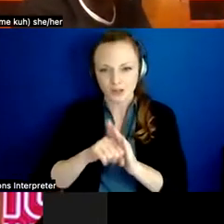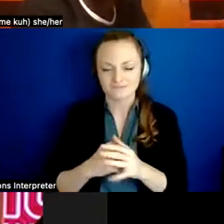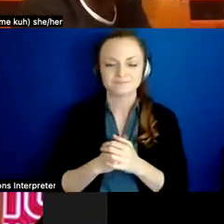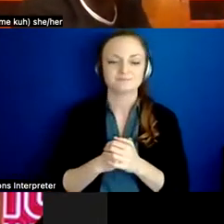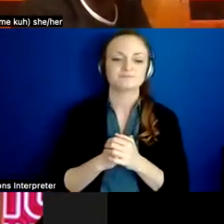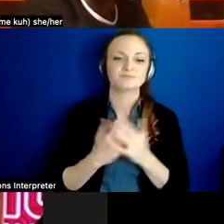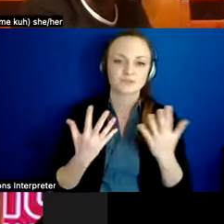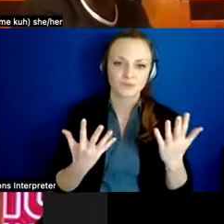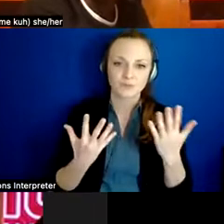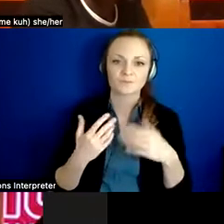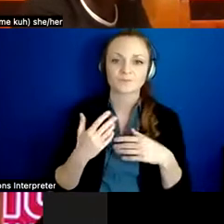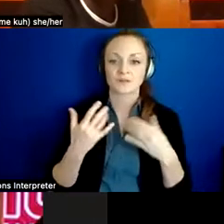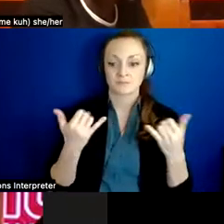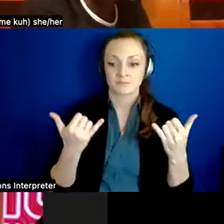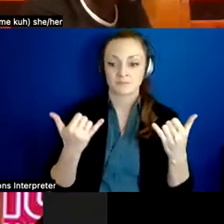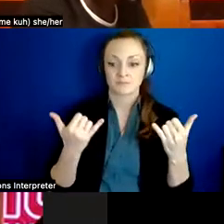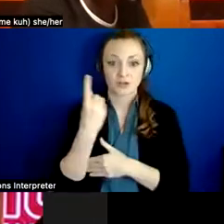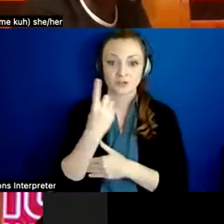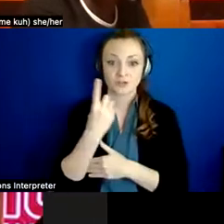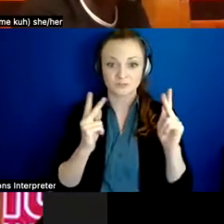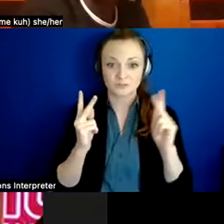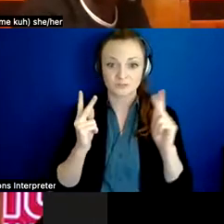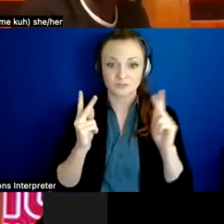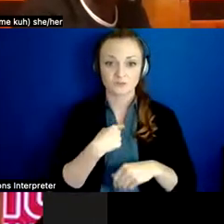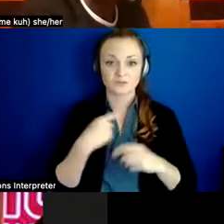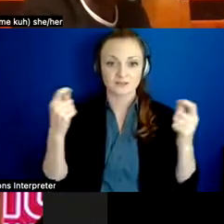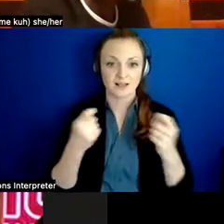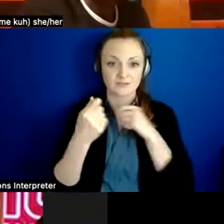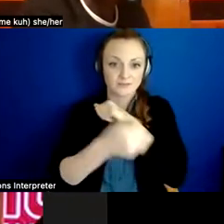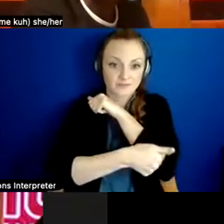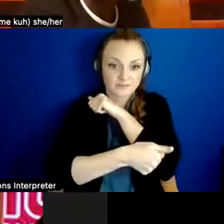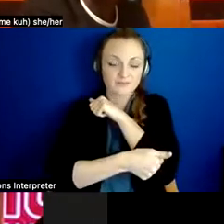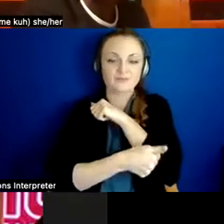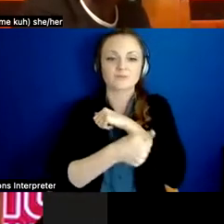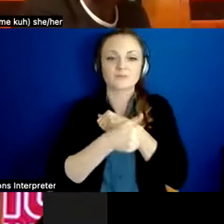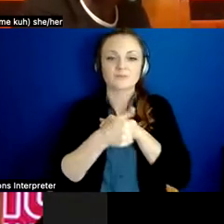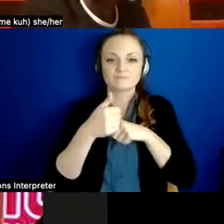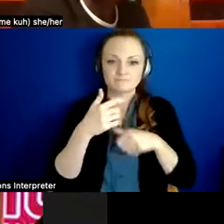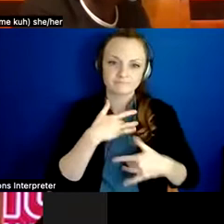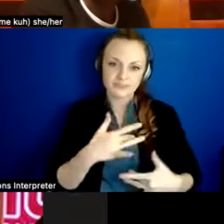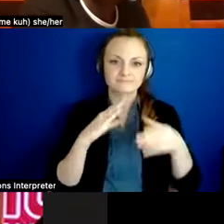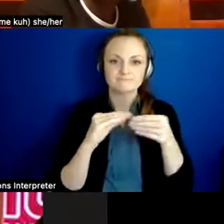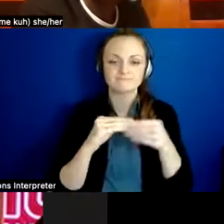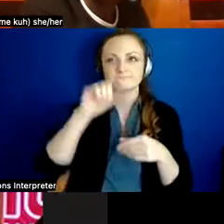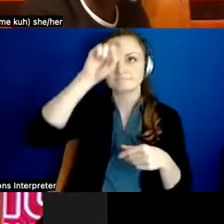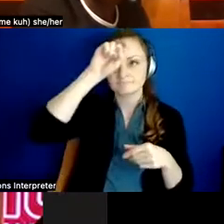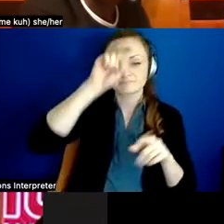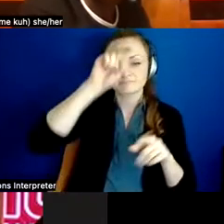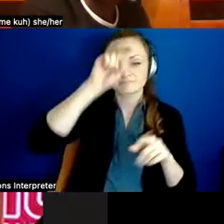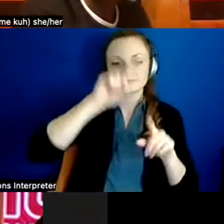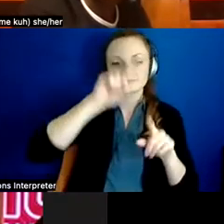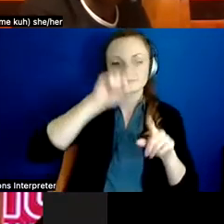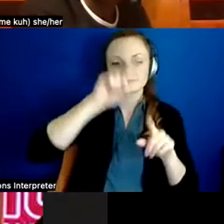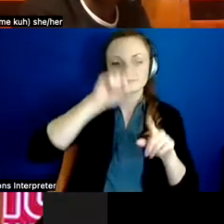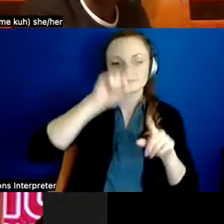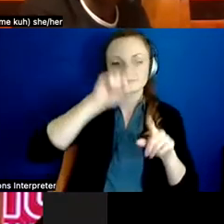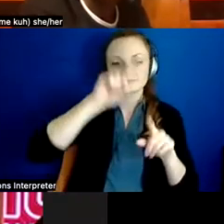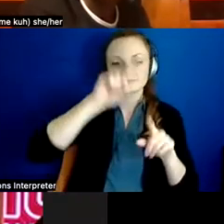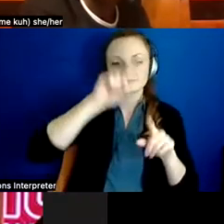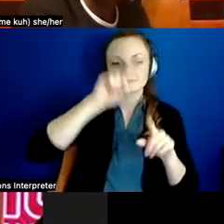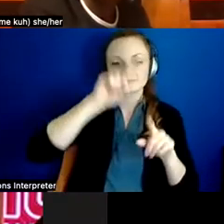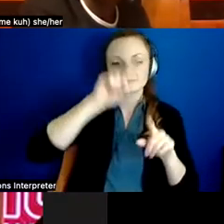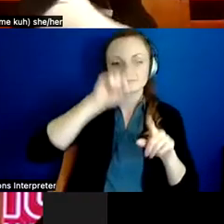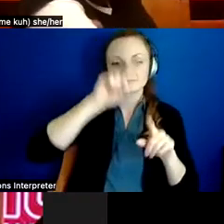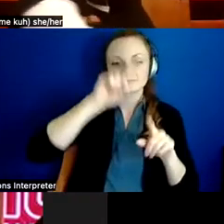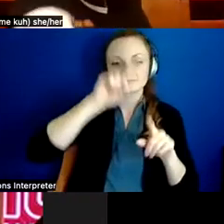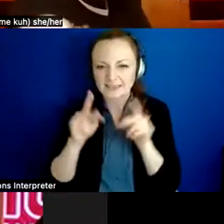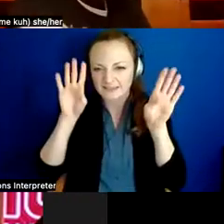about celebrating Passover, we talk about not only Egypt, but our own me, from which